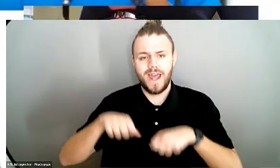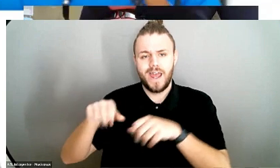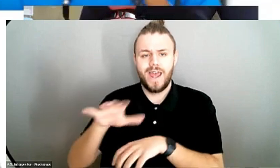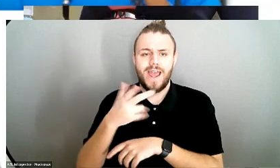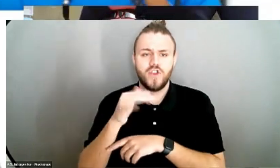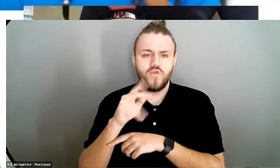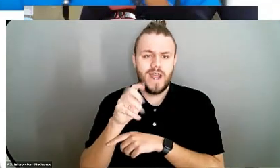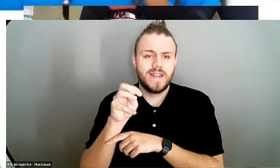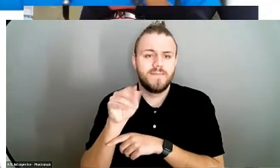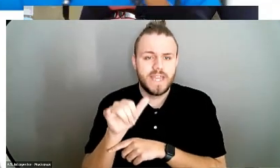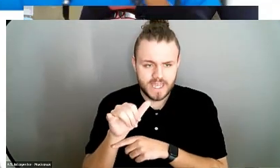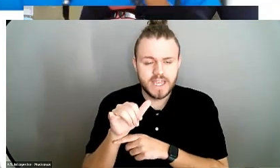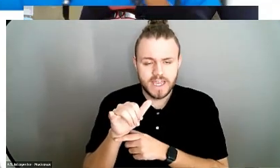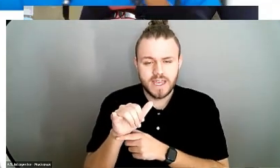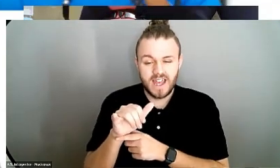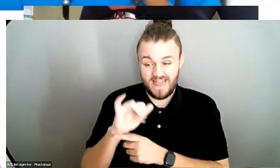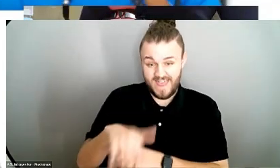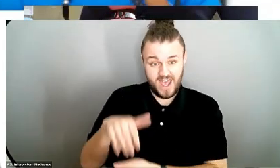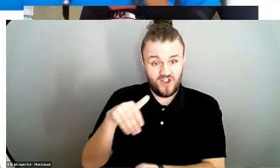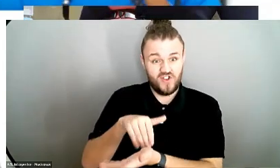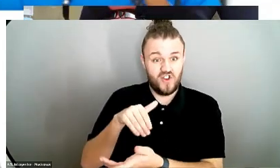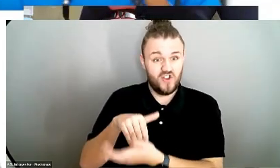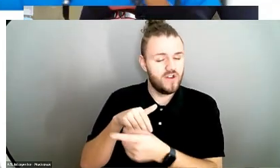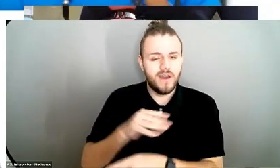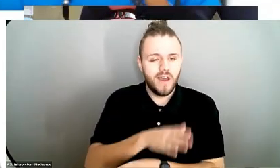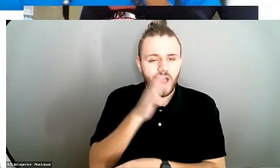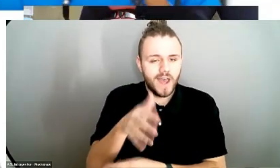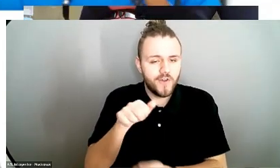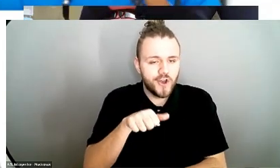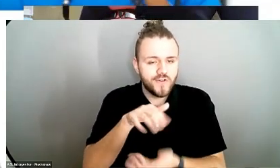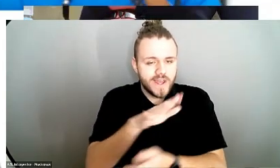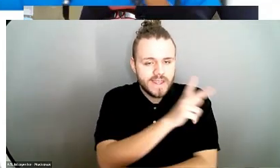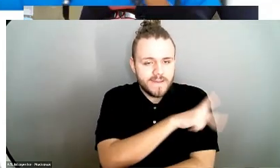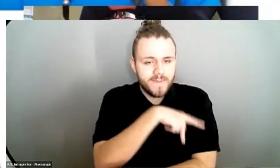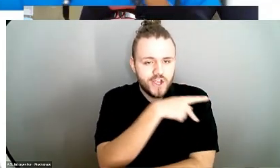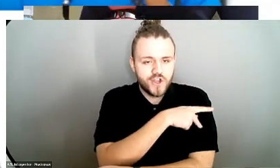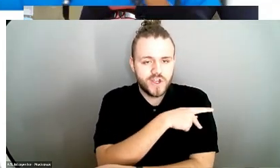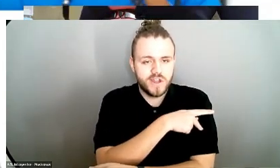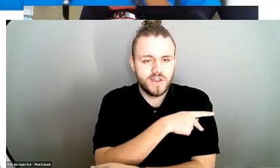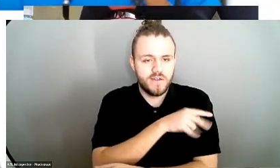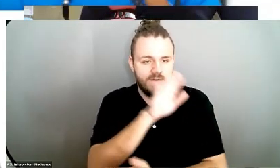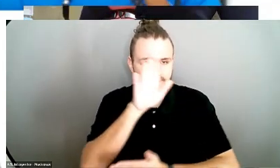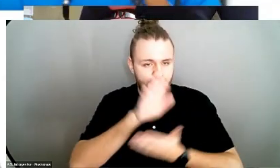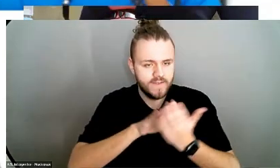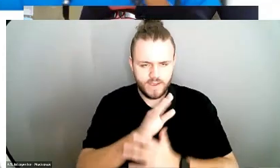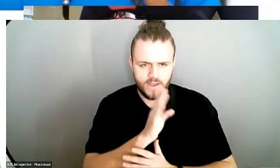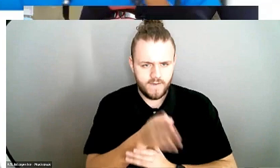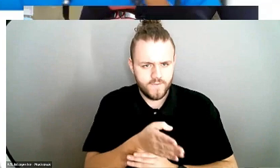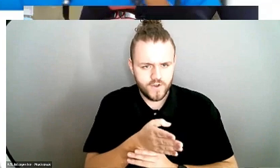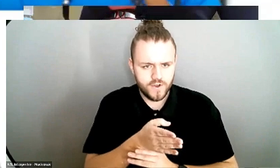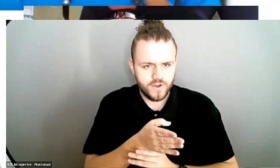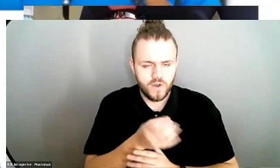that that health care provider never addressed the patient face to face or one-on-one.